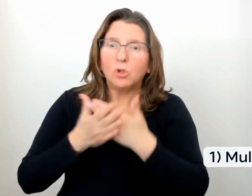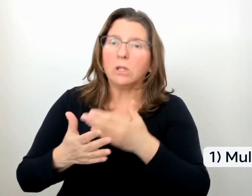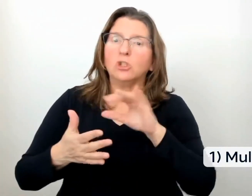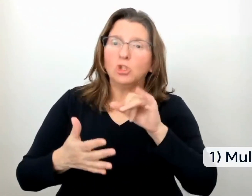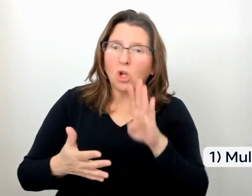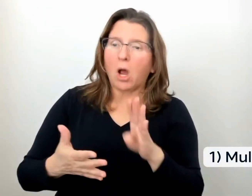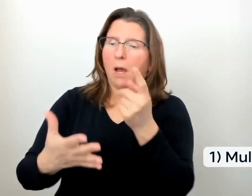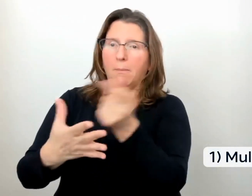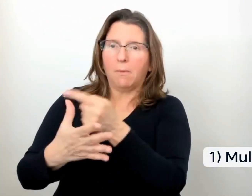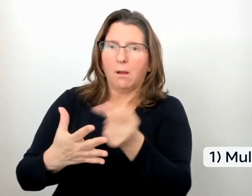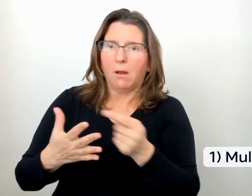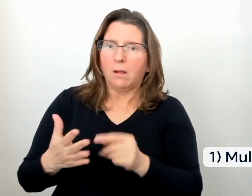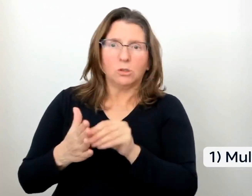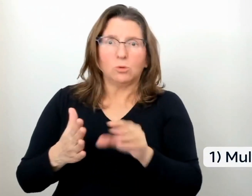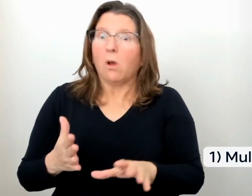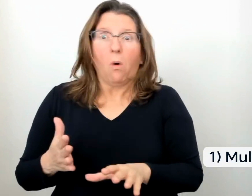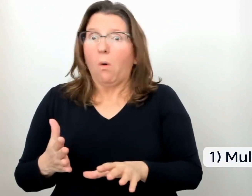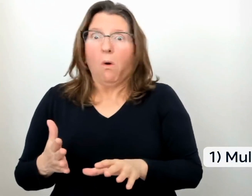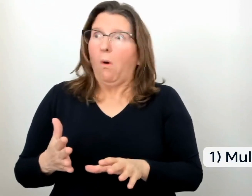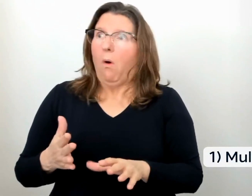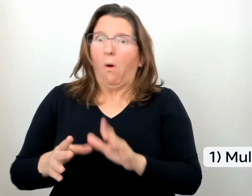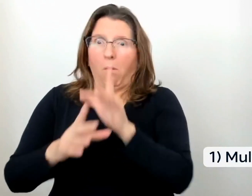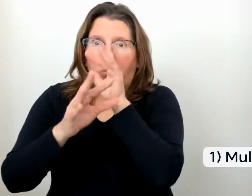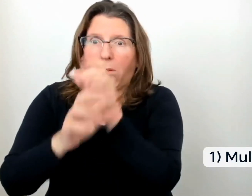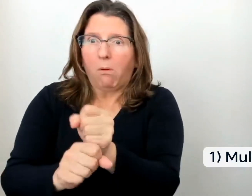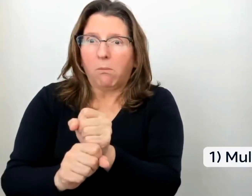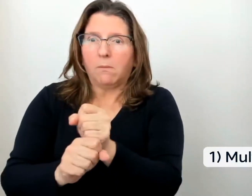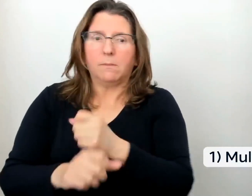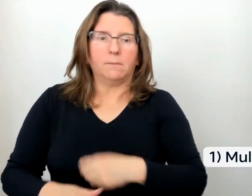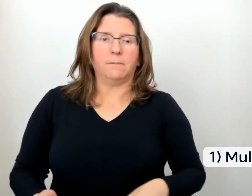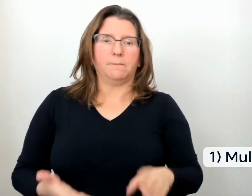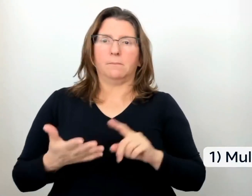Often when students are encouraged, they're motivated to continue learning.